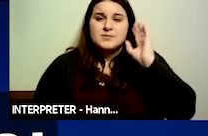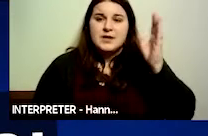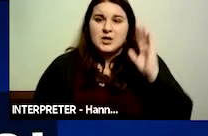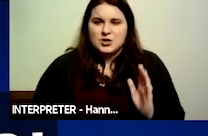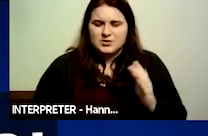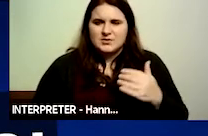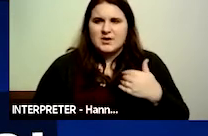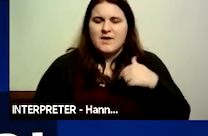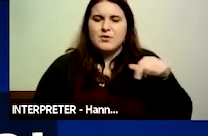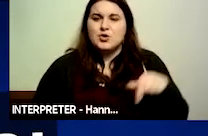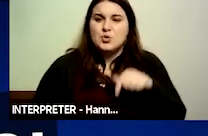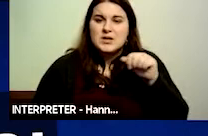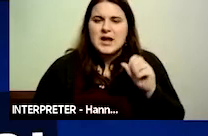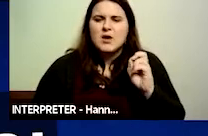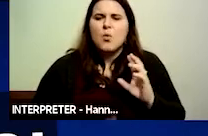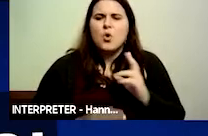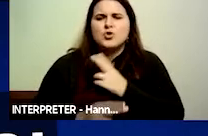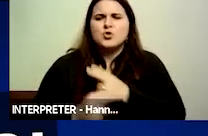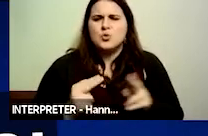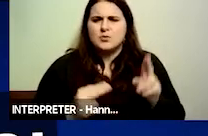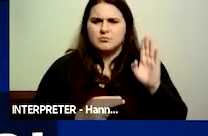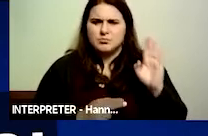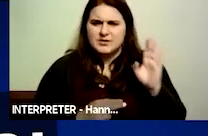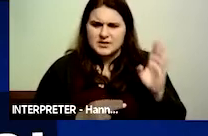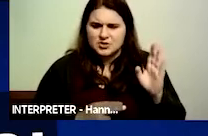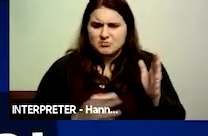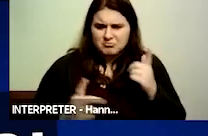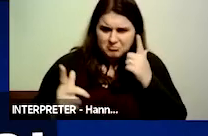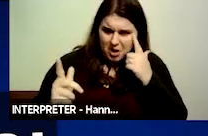light presentation. And so you know it's wide open on how you want to go.